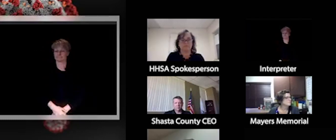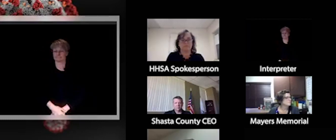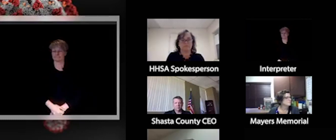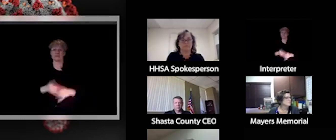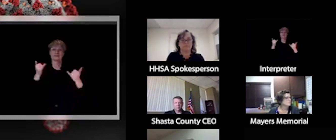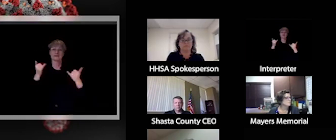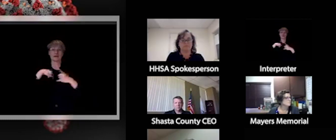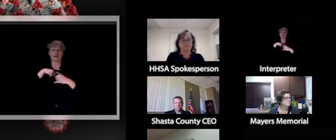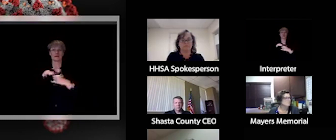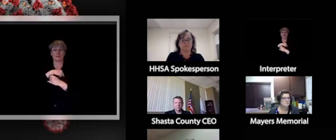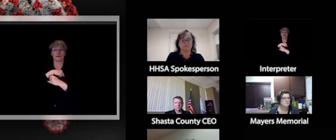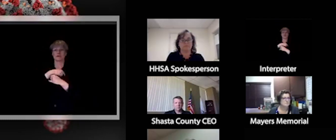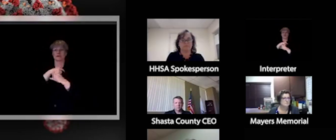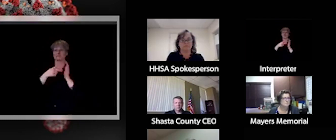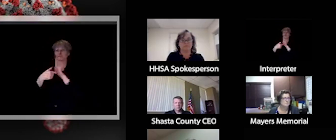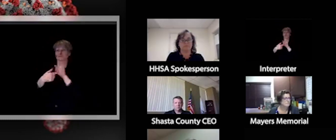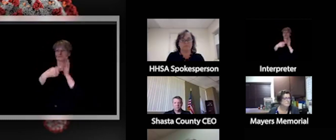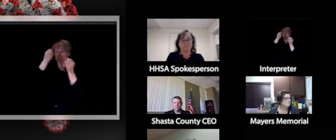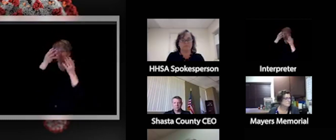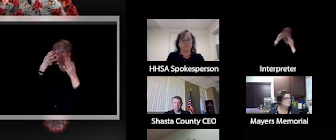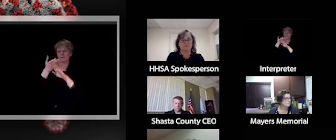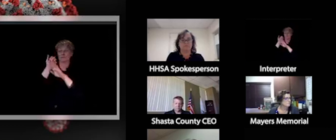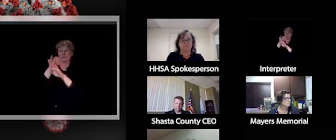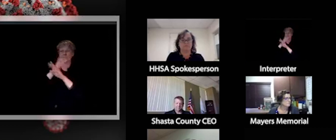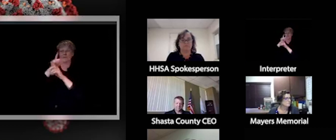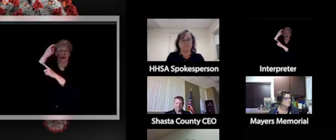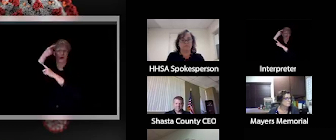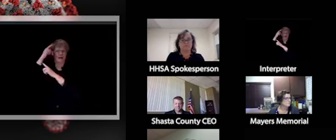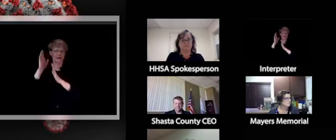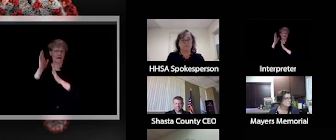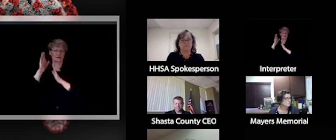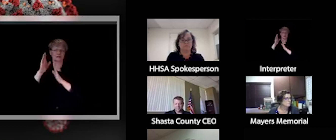talked about tightening restrictions. Any idea what that might be and what that might